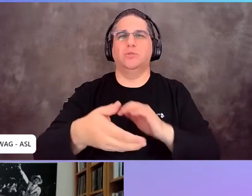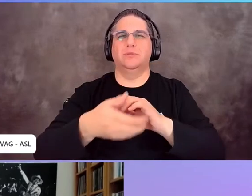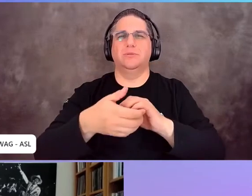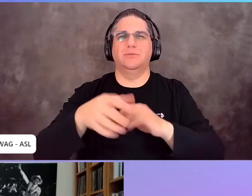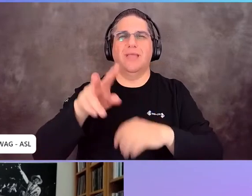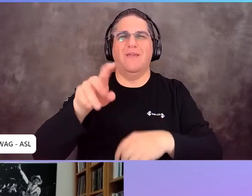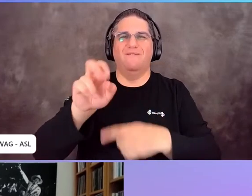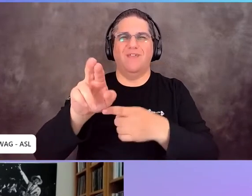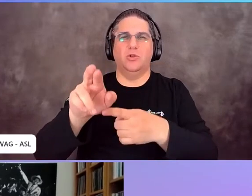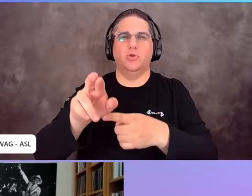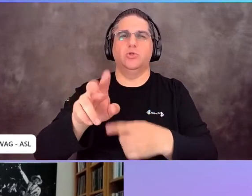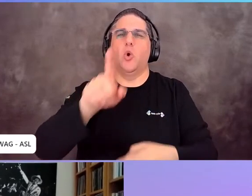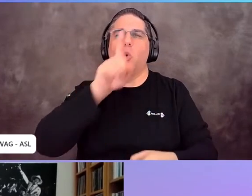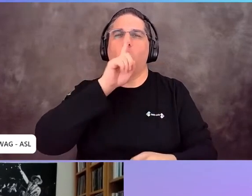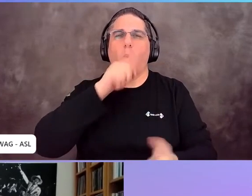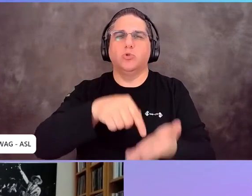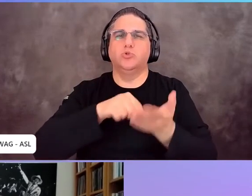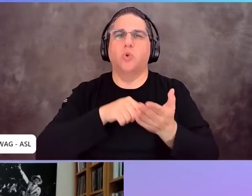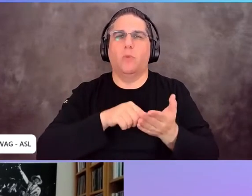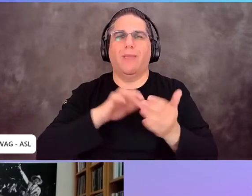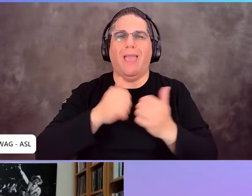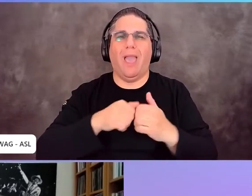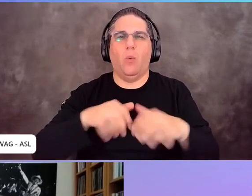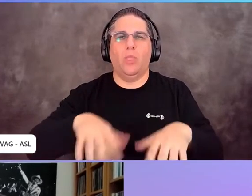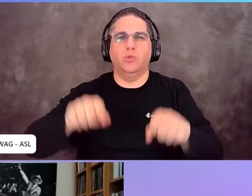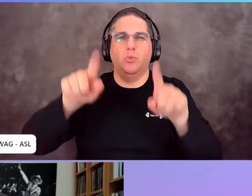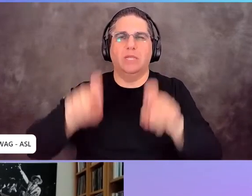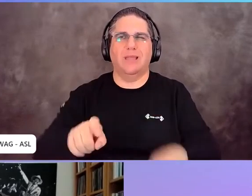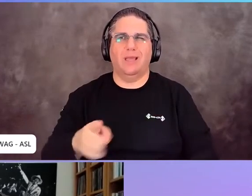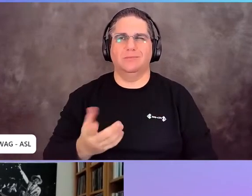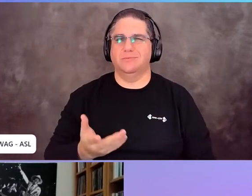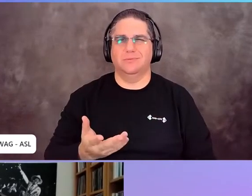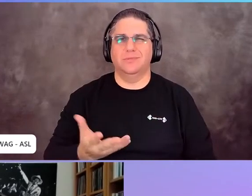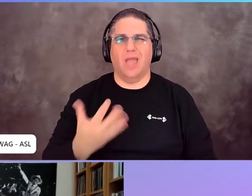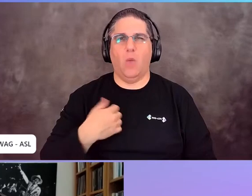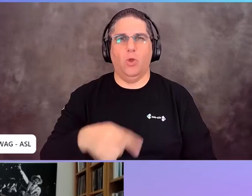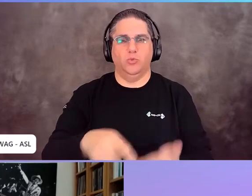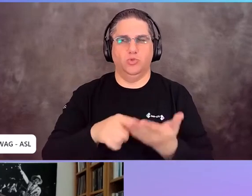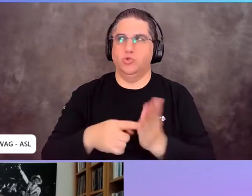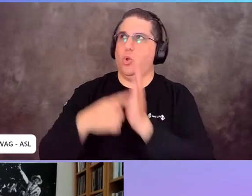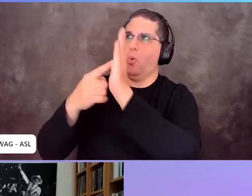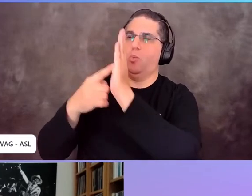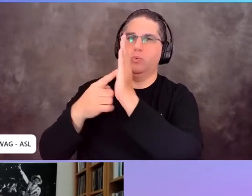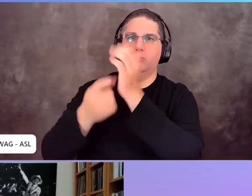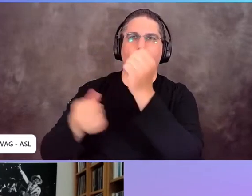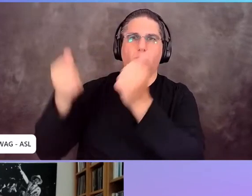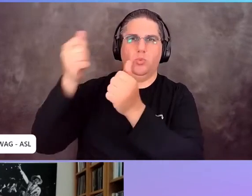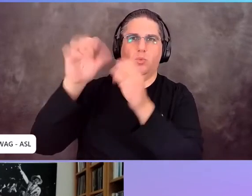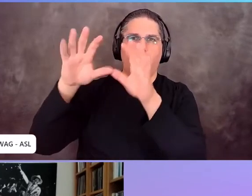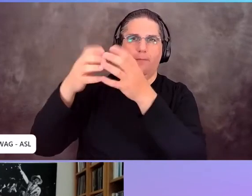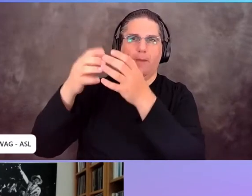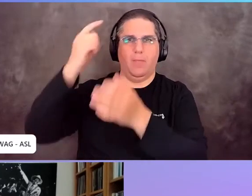was kind of paranoid about the whole replicability and transparency piece. I couldn't see exactly how they were